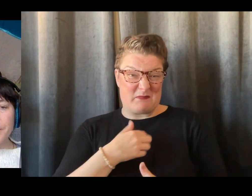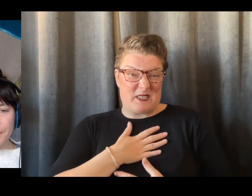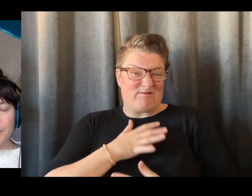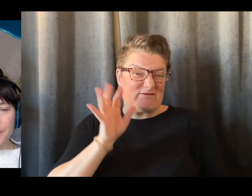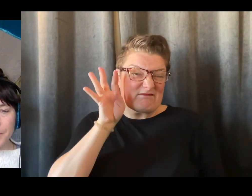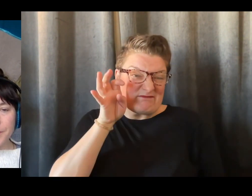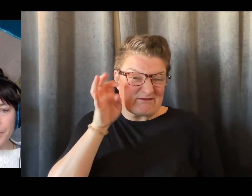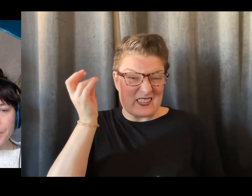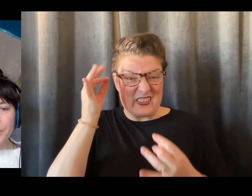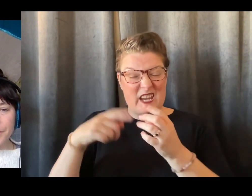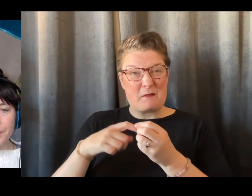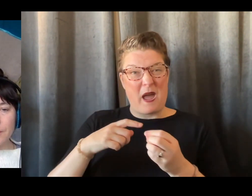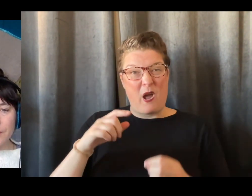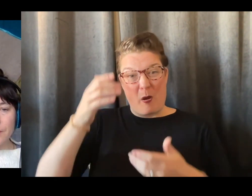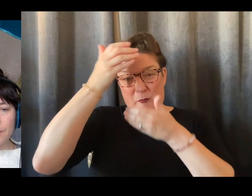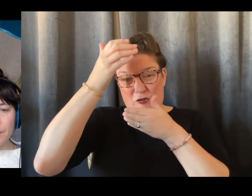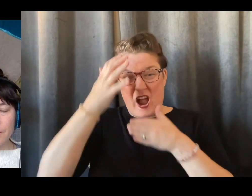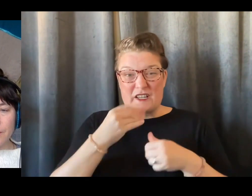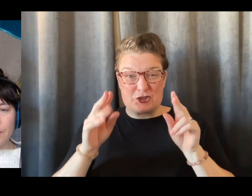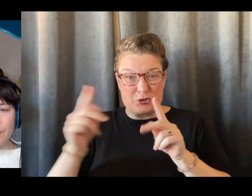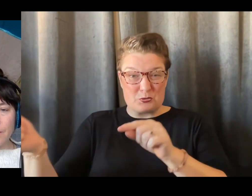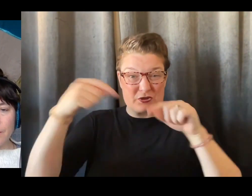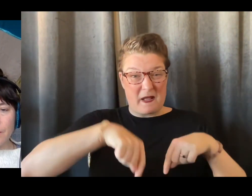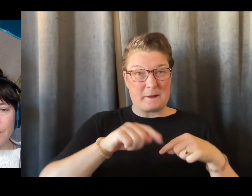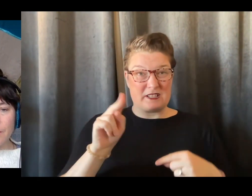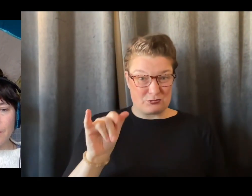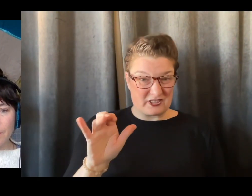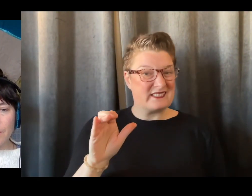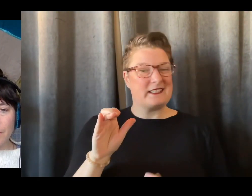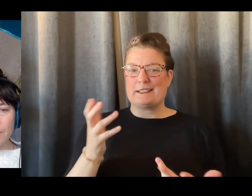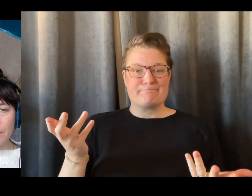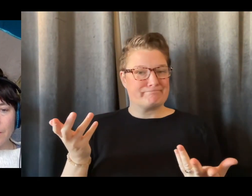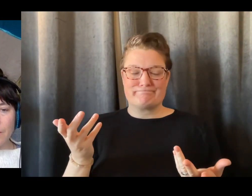to New York City and not being able to practice or pray with other Jews and